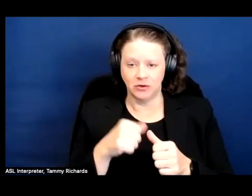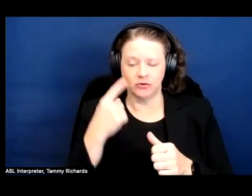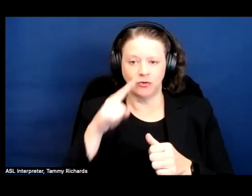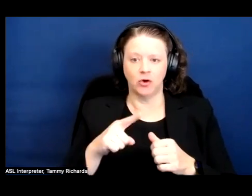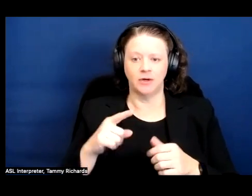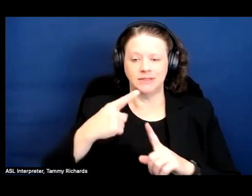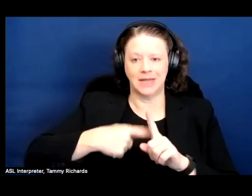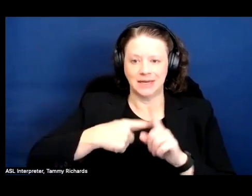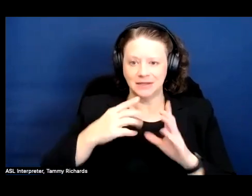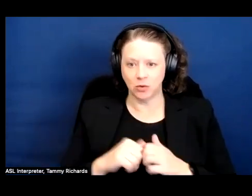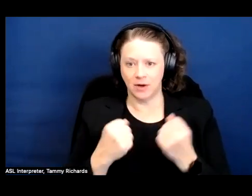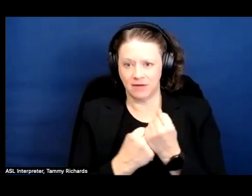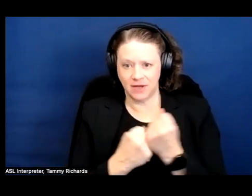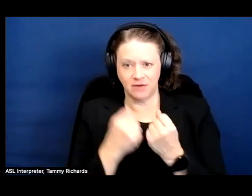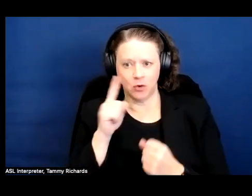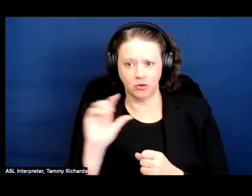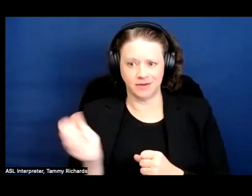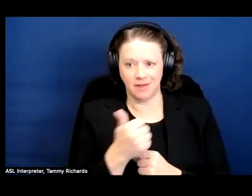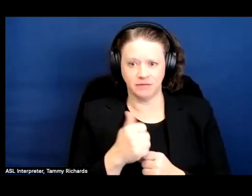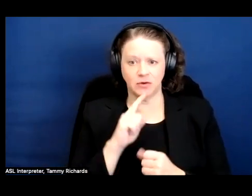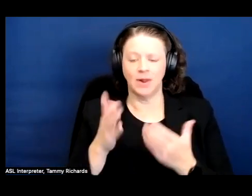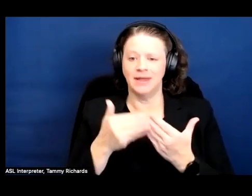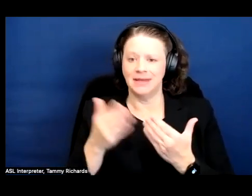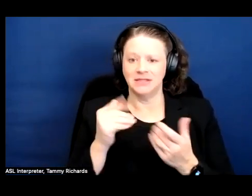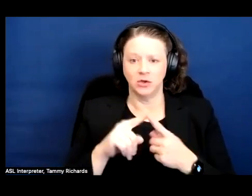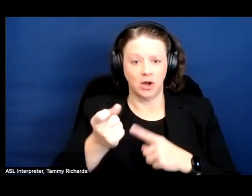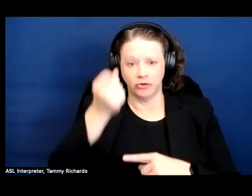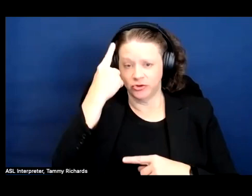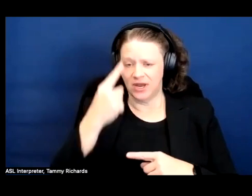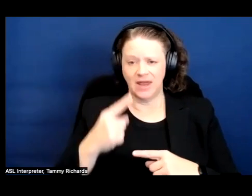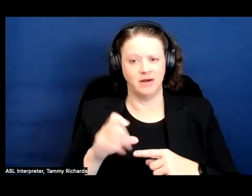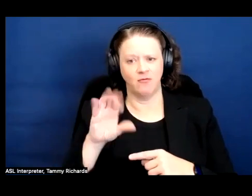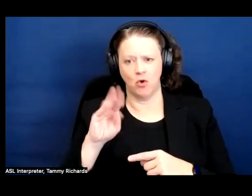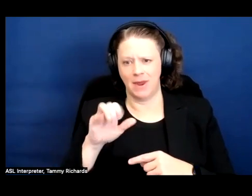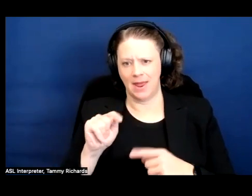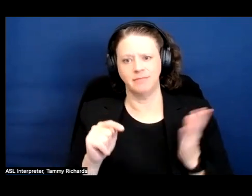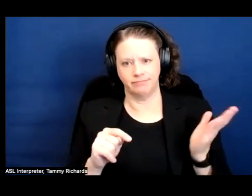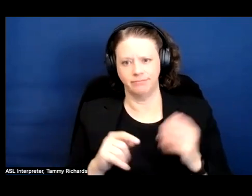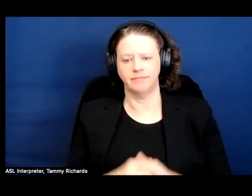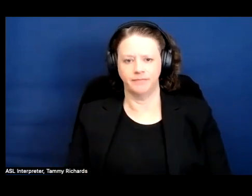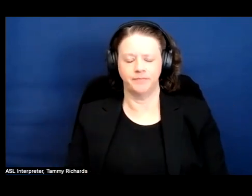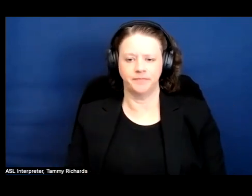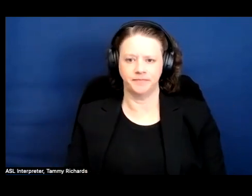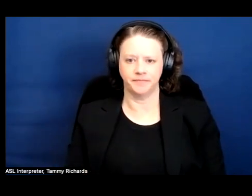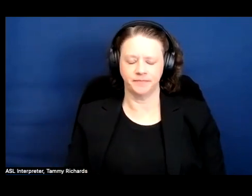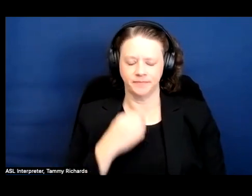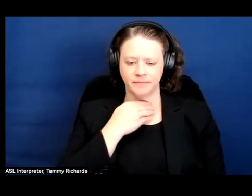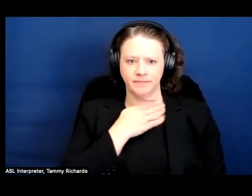Her treating physician recommended that she get an emotional support animal. Beth goes to the local shelter and adopts a kitten.